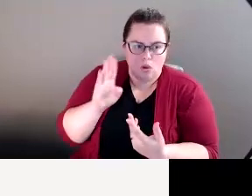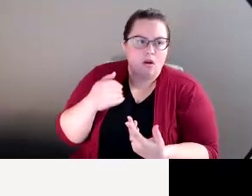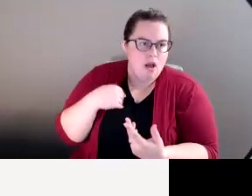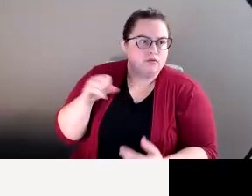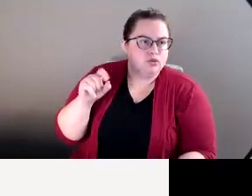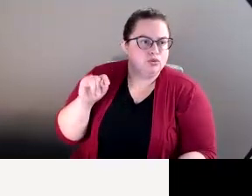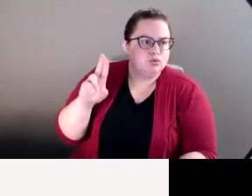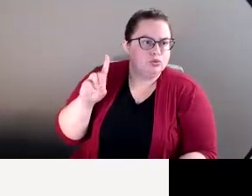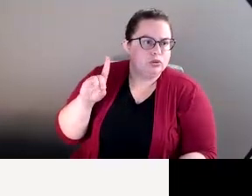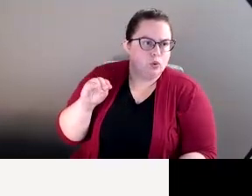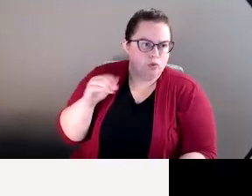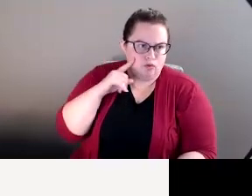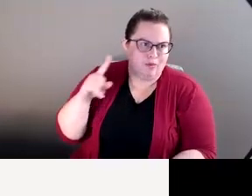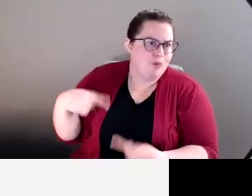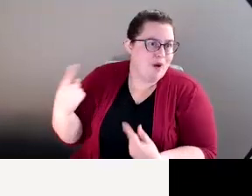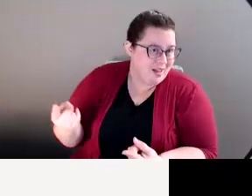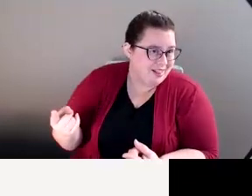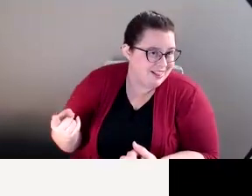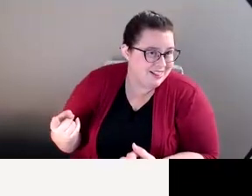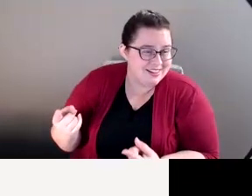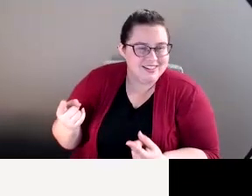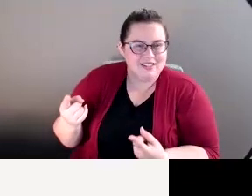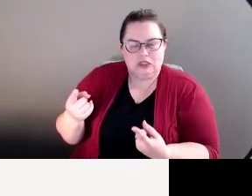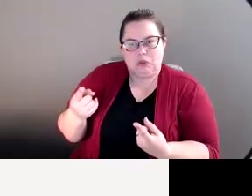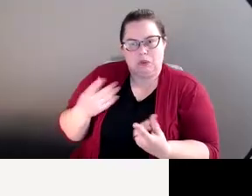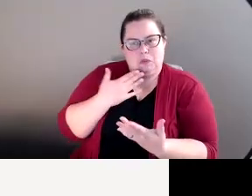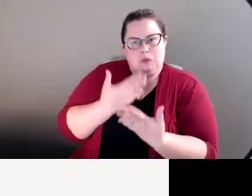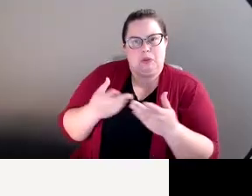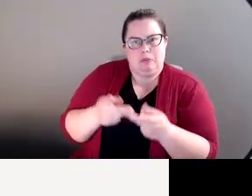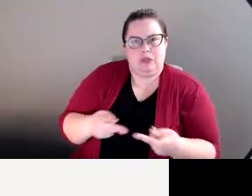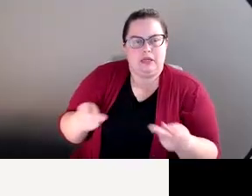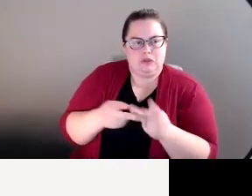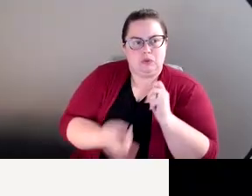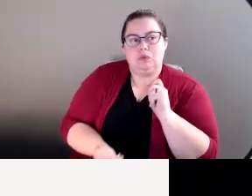Studio is, a great place to store videos